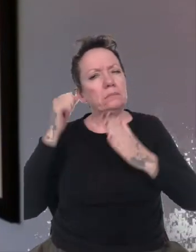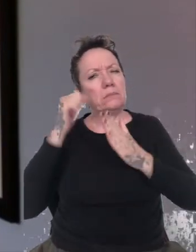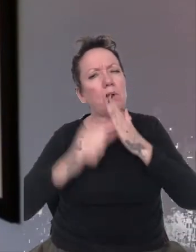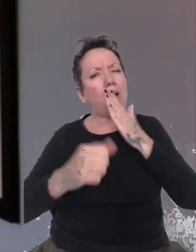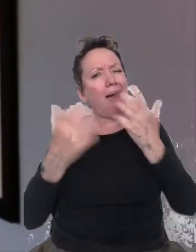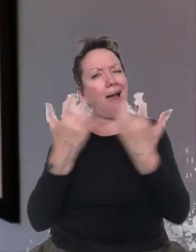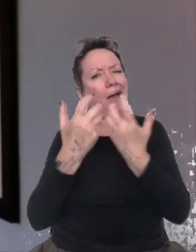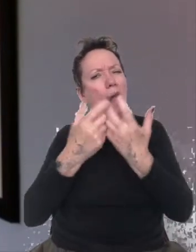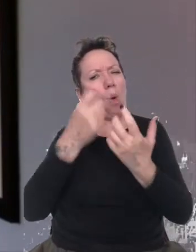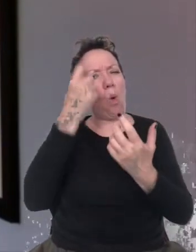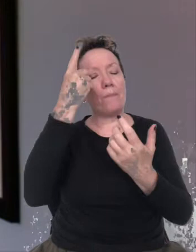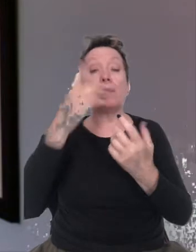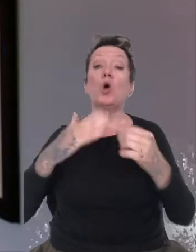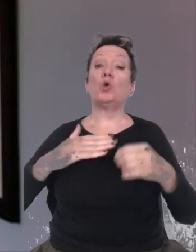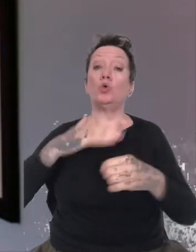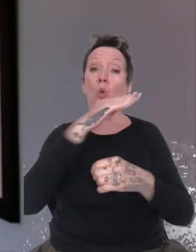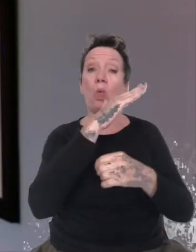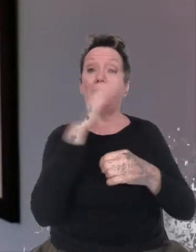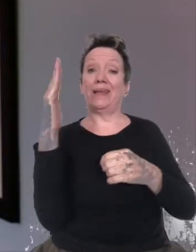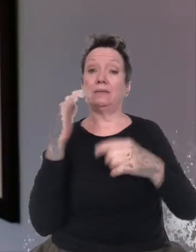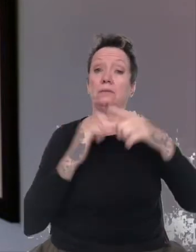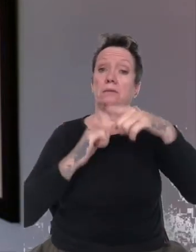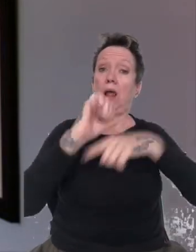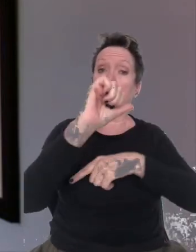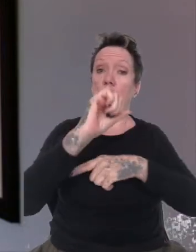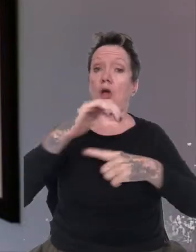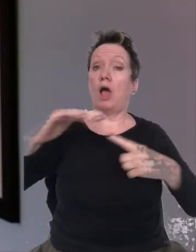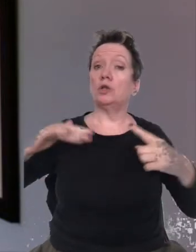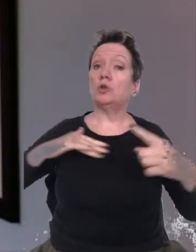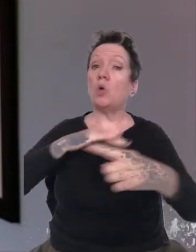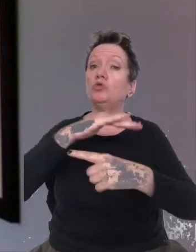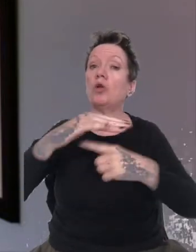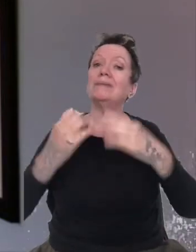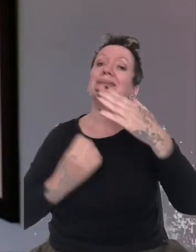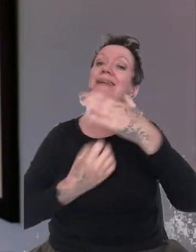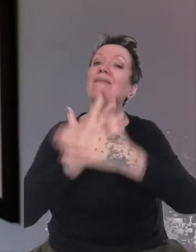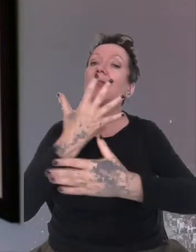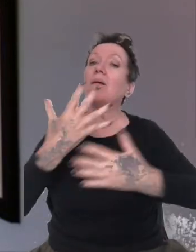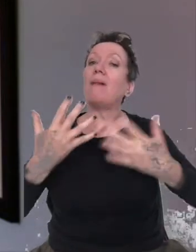Northeast culture, social, it came out of a conversation between people at.